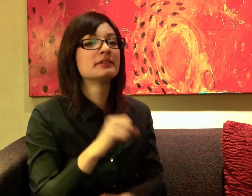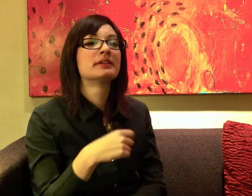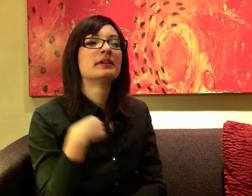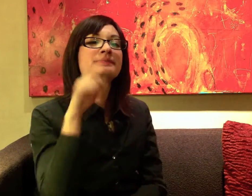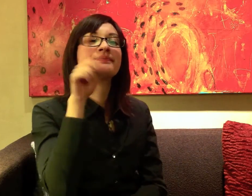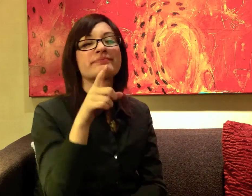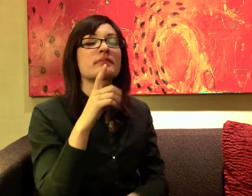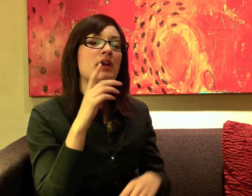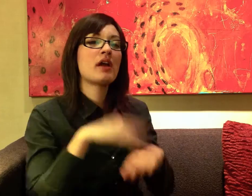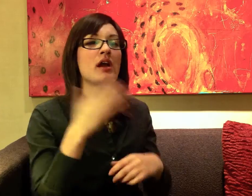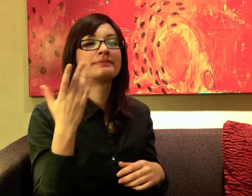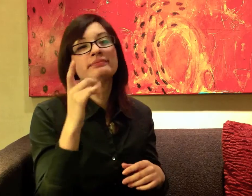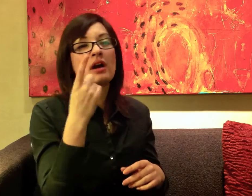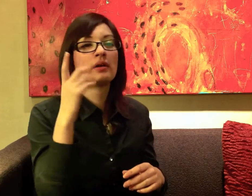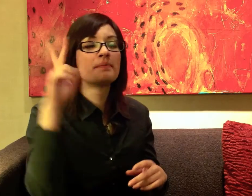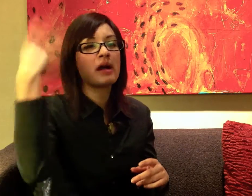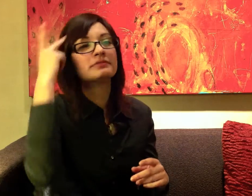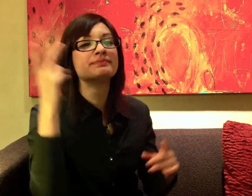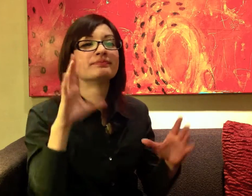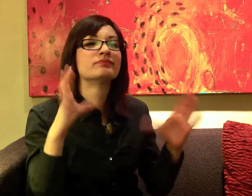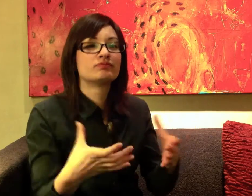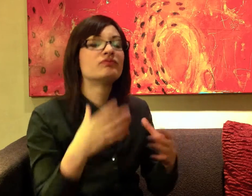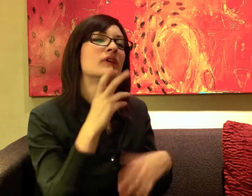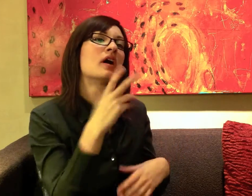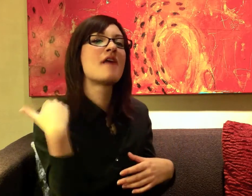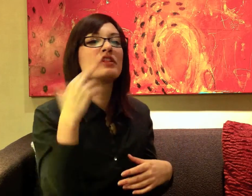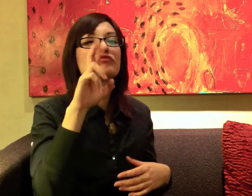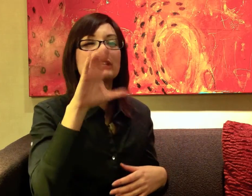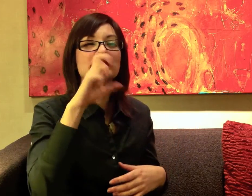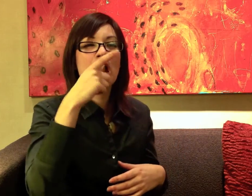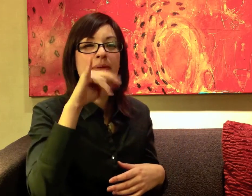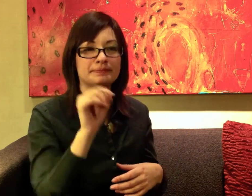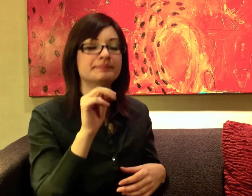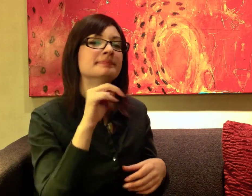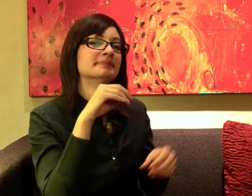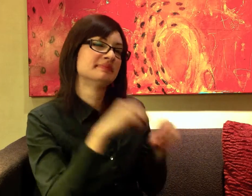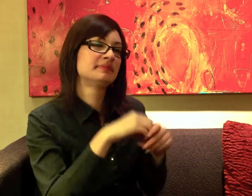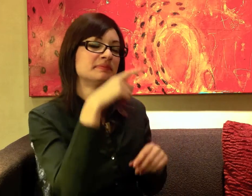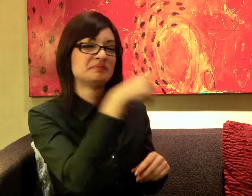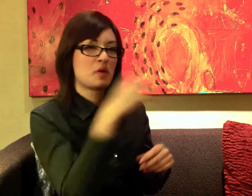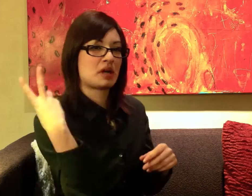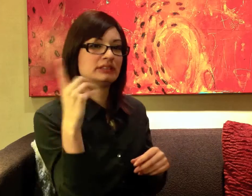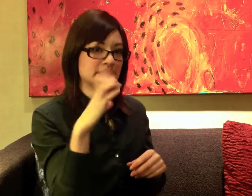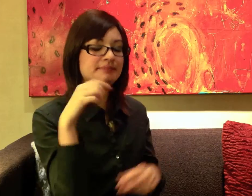I happened to be involved with a political group at a reception in Washington DC.